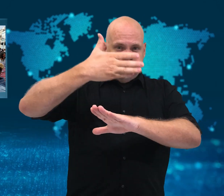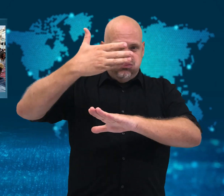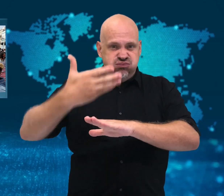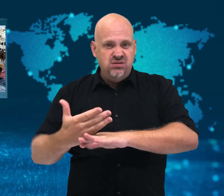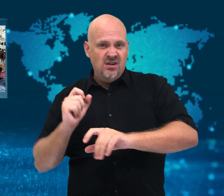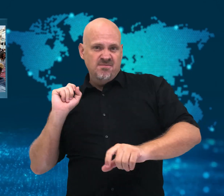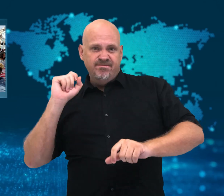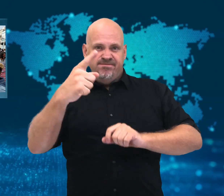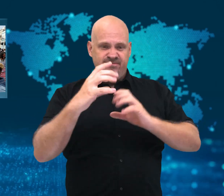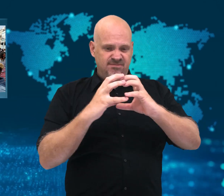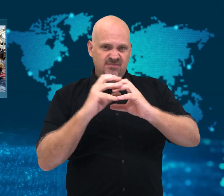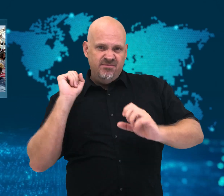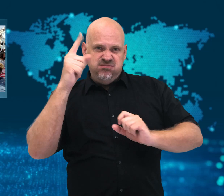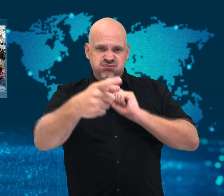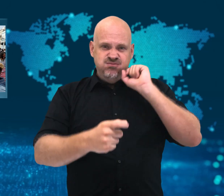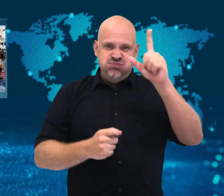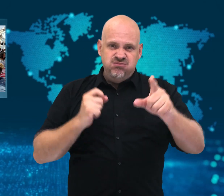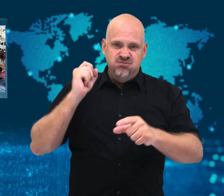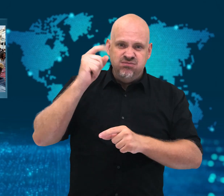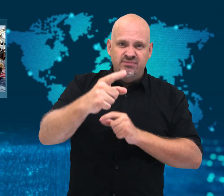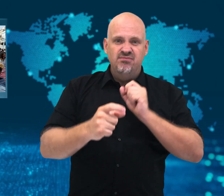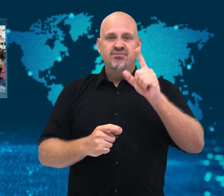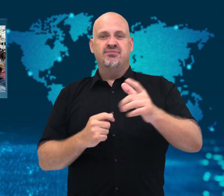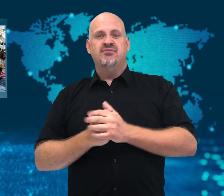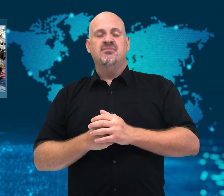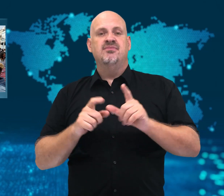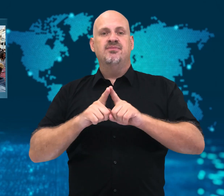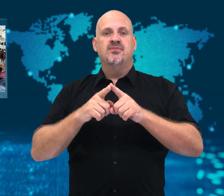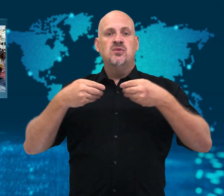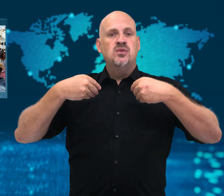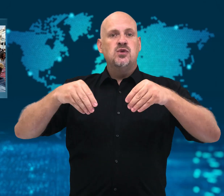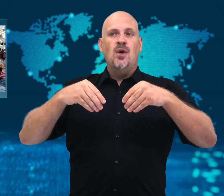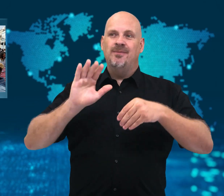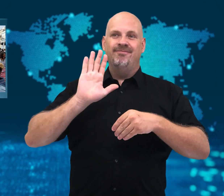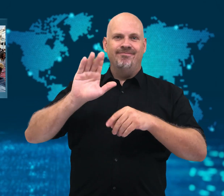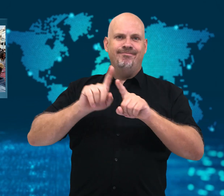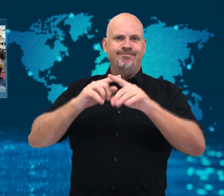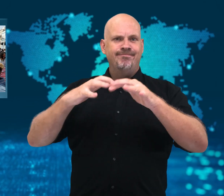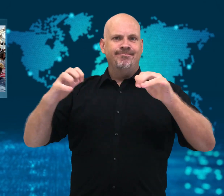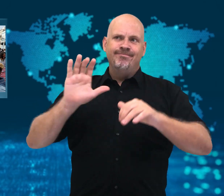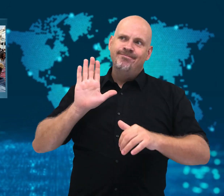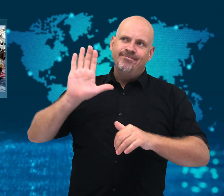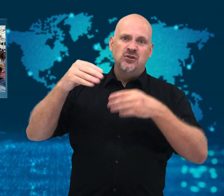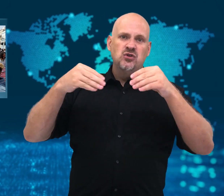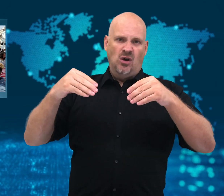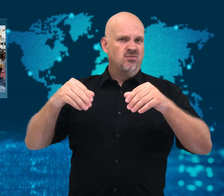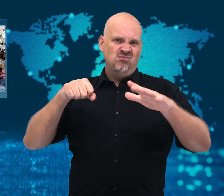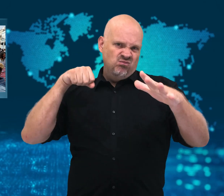People turned over cars, threw rocks,